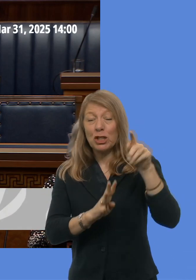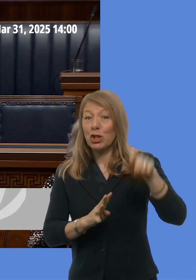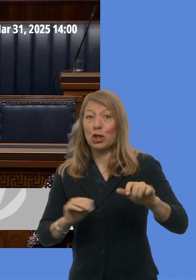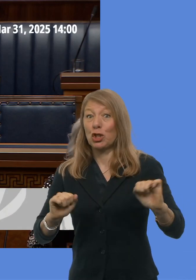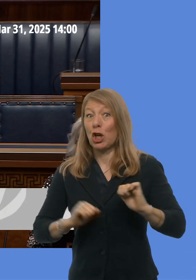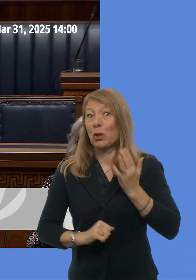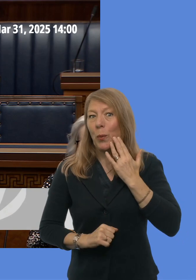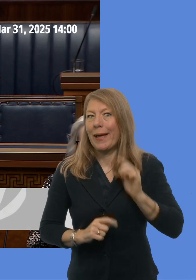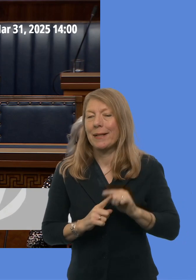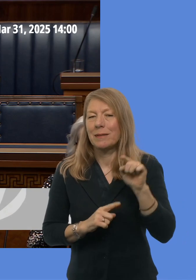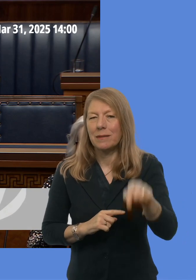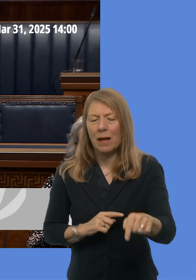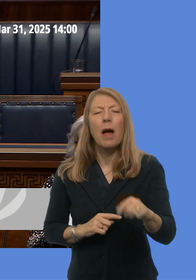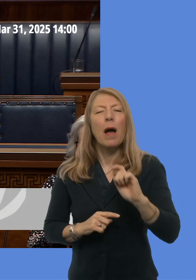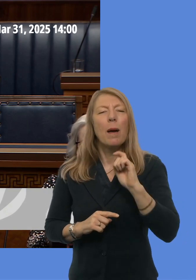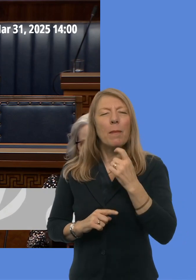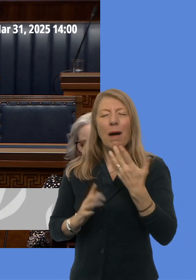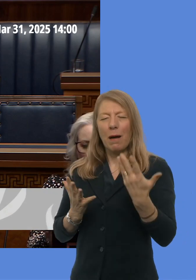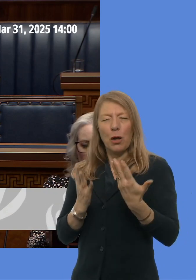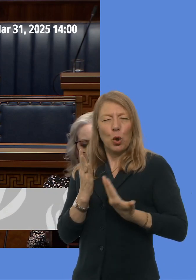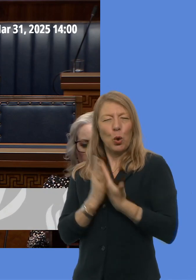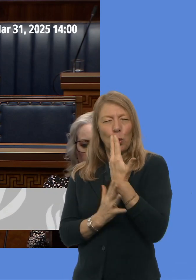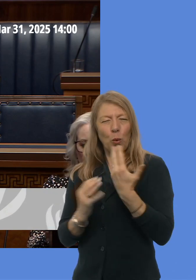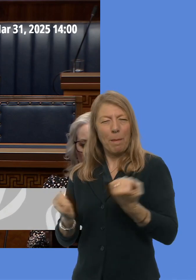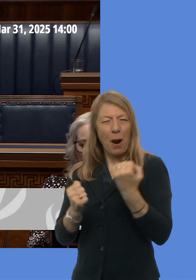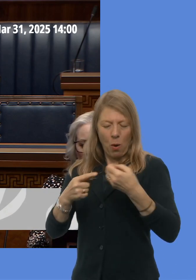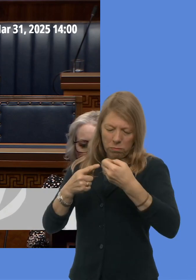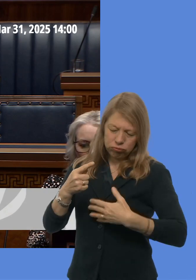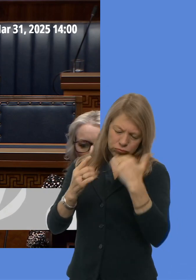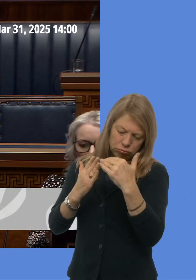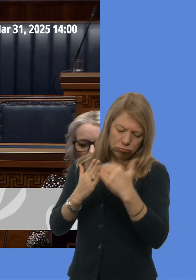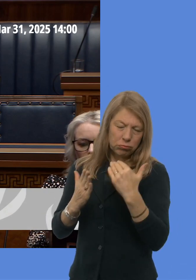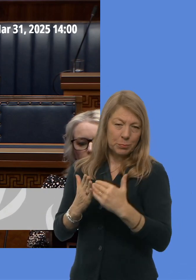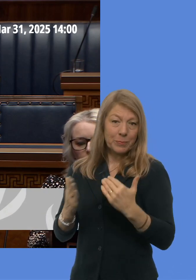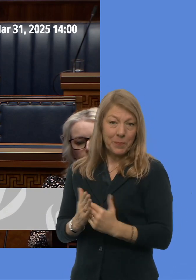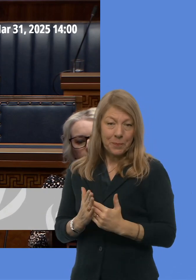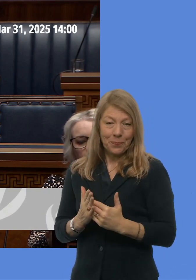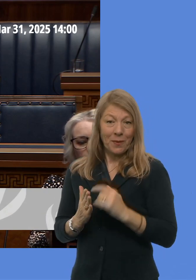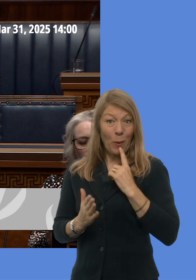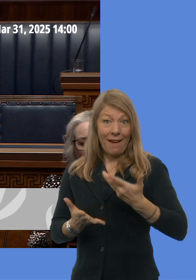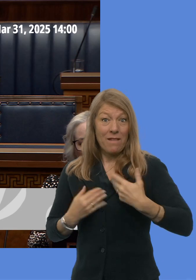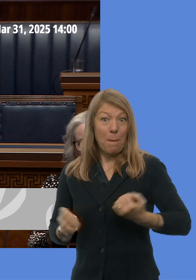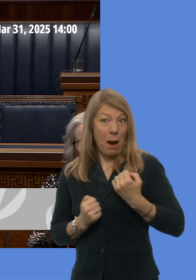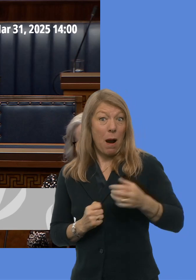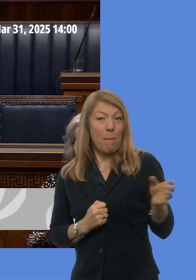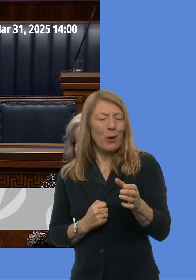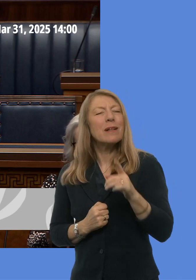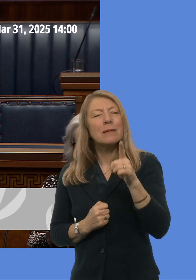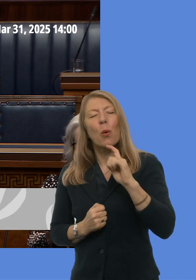appoint the Climate Commissioner, are currently scheduled to be debated here next Tuesday 8 April. Provided that those regulations are approved, we will